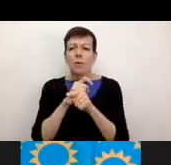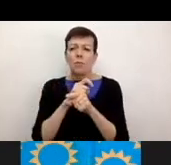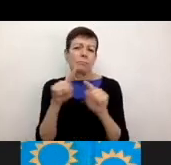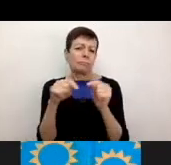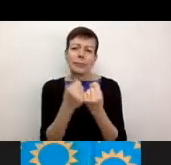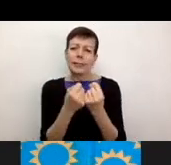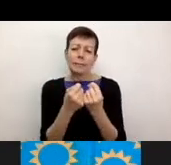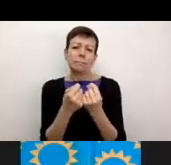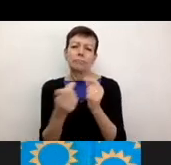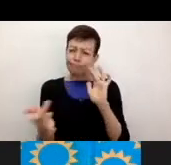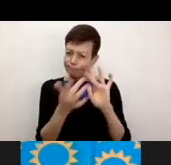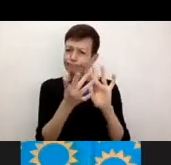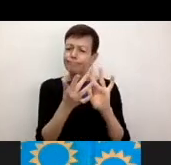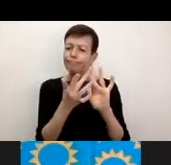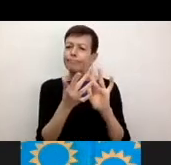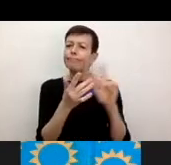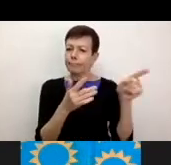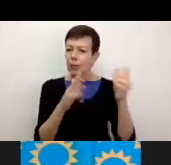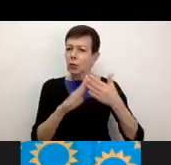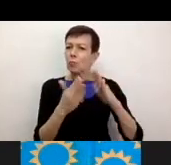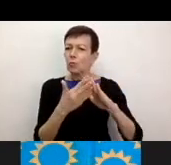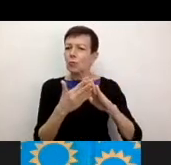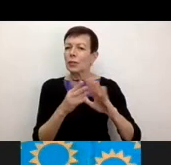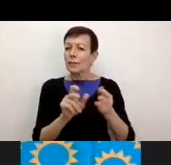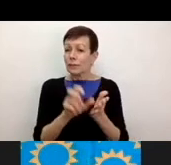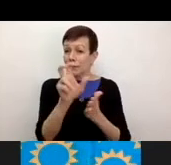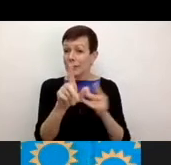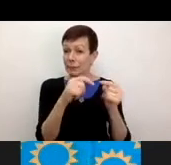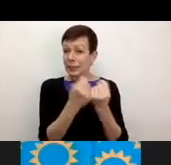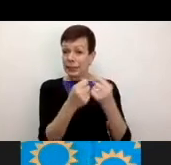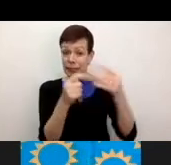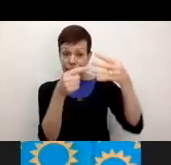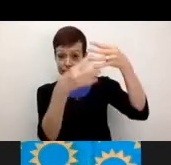in the community investment team and they can certainly address your questions more